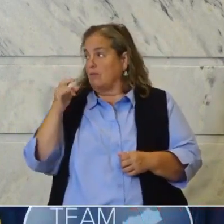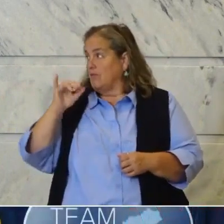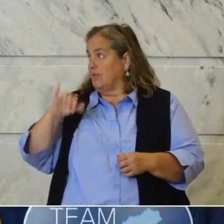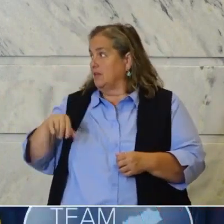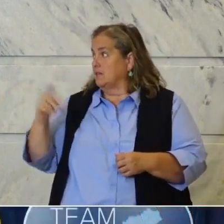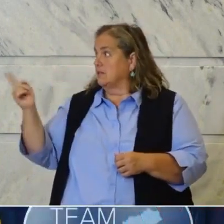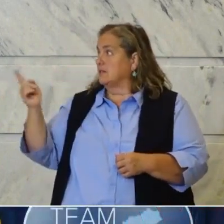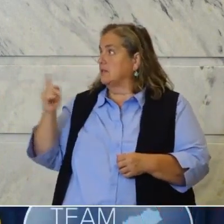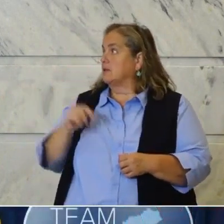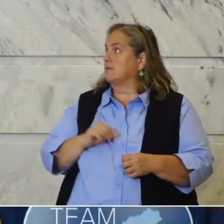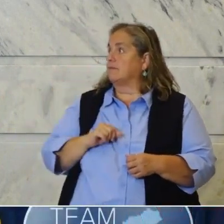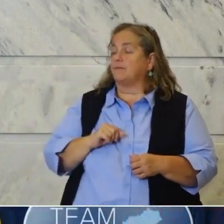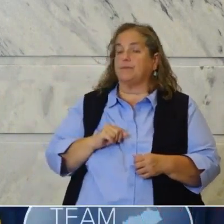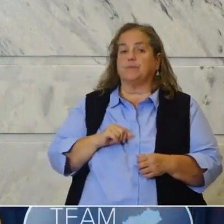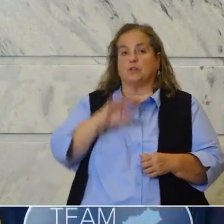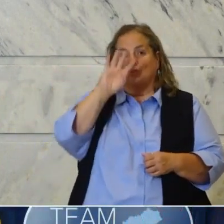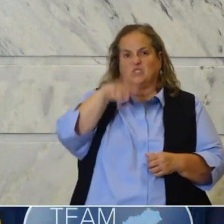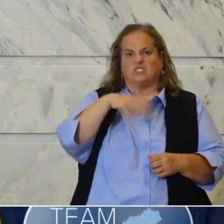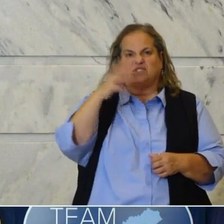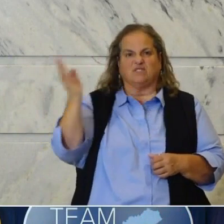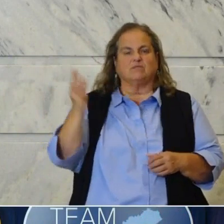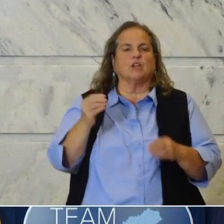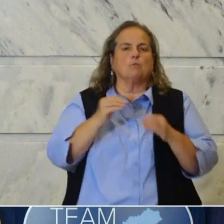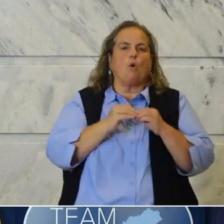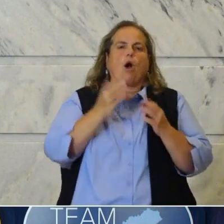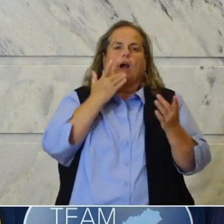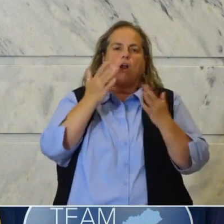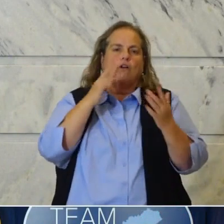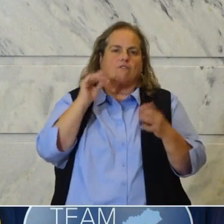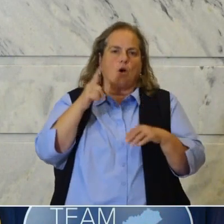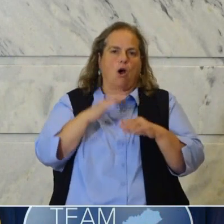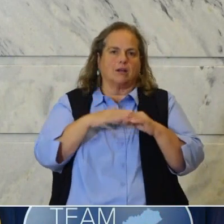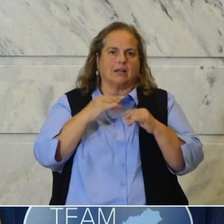it's it's it's more colorful online. Maybe you can see it on the screen. A